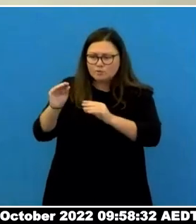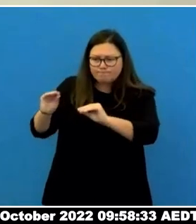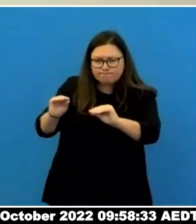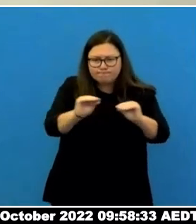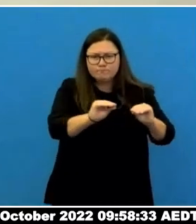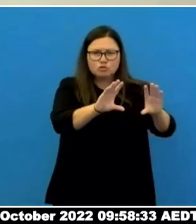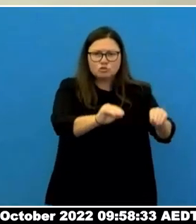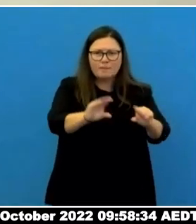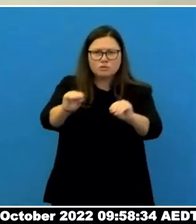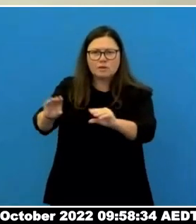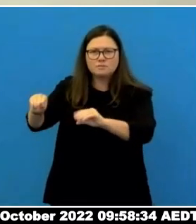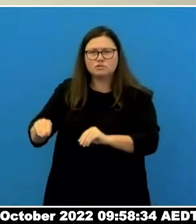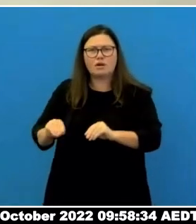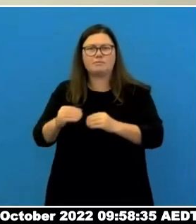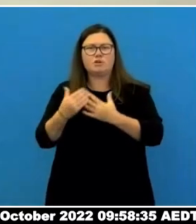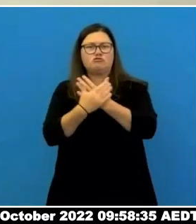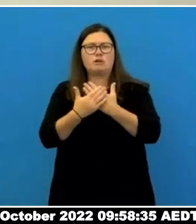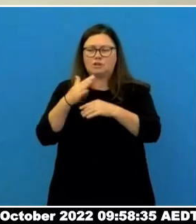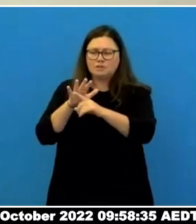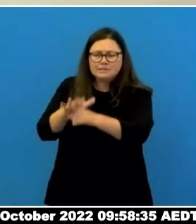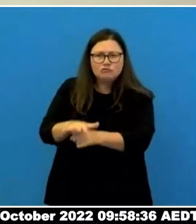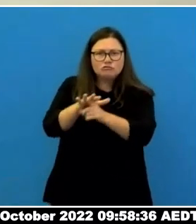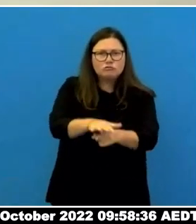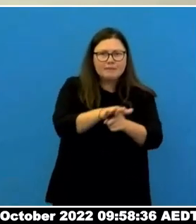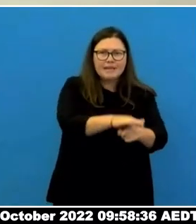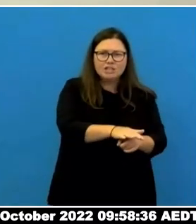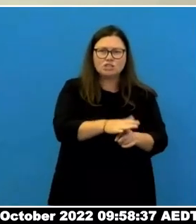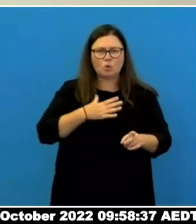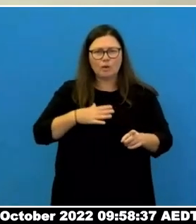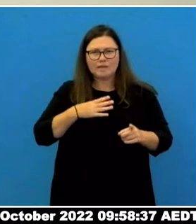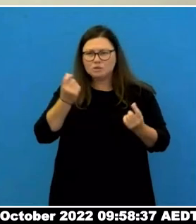that lead to racial discrimination and promoting understanding, tolerance